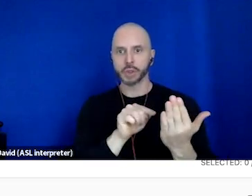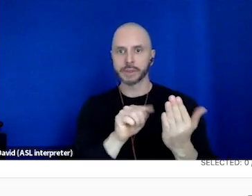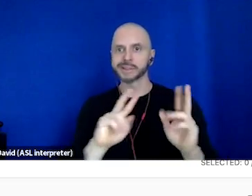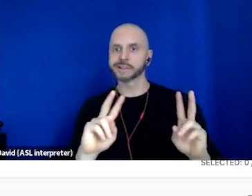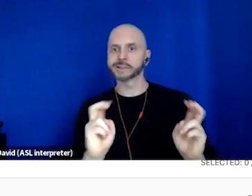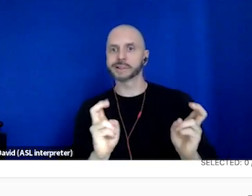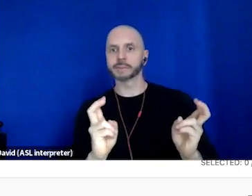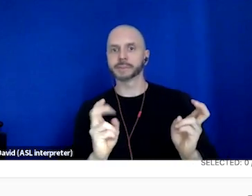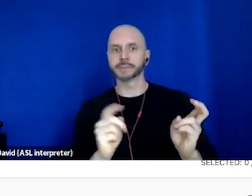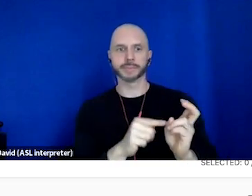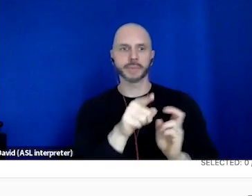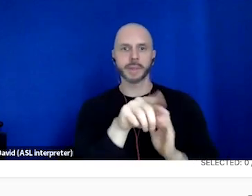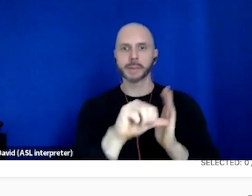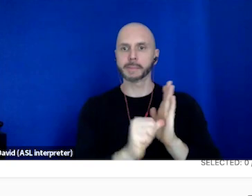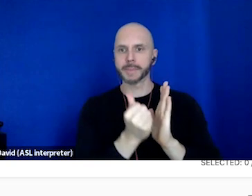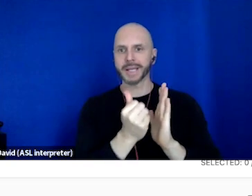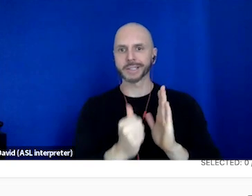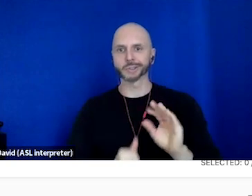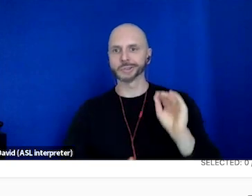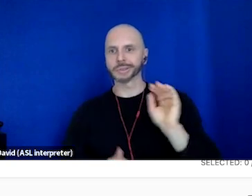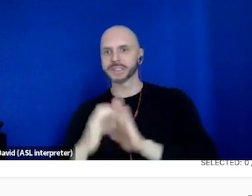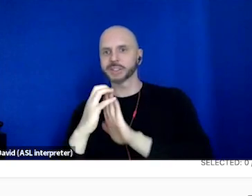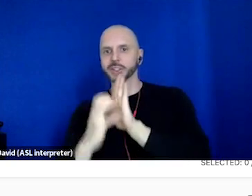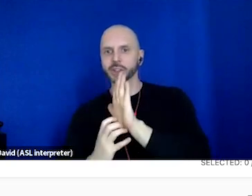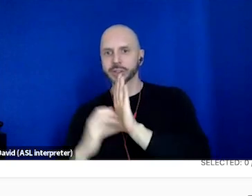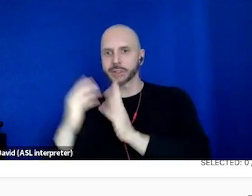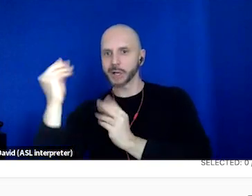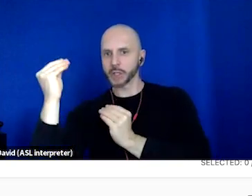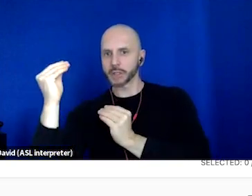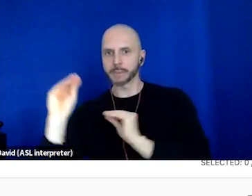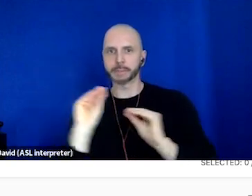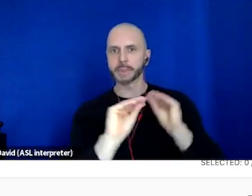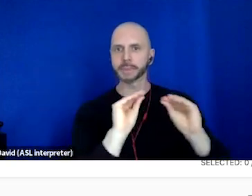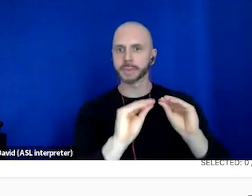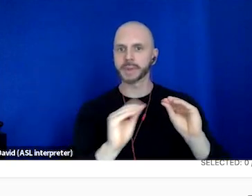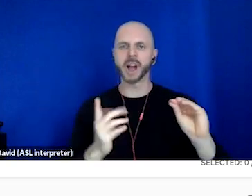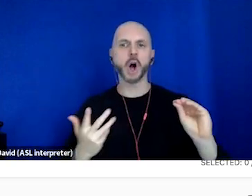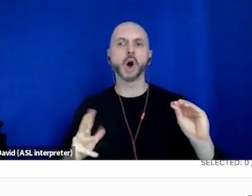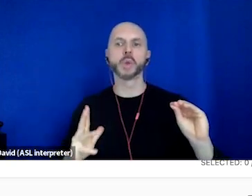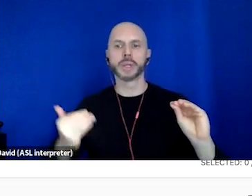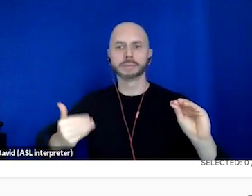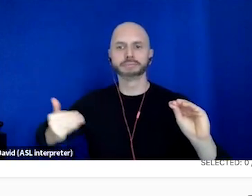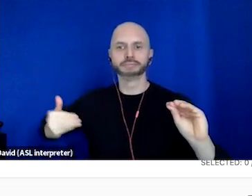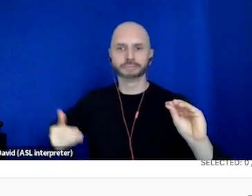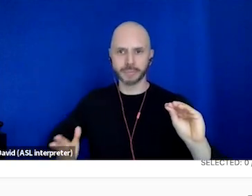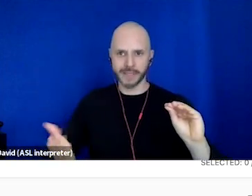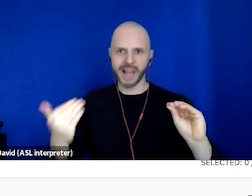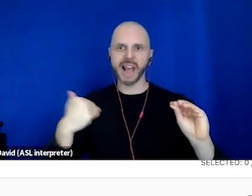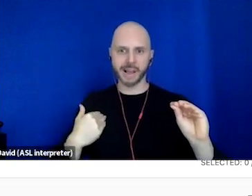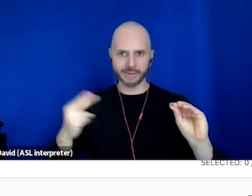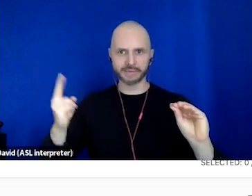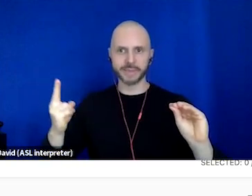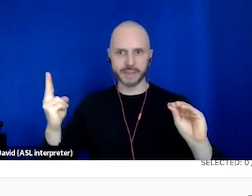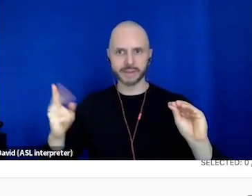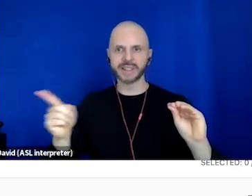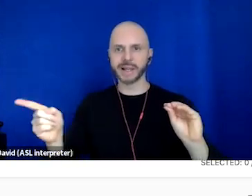I've added some content that we have written at Coko, a particular long article that our founder